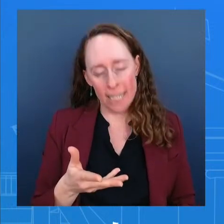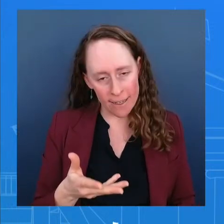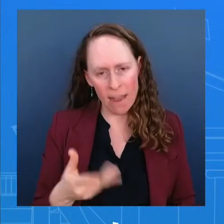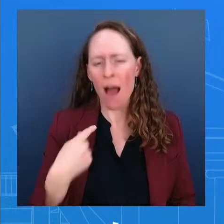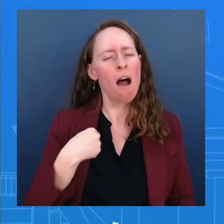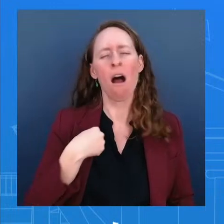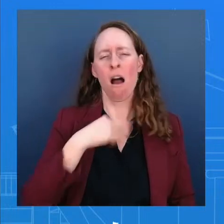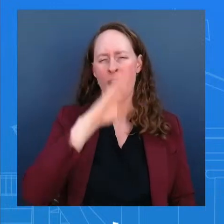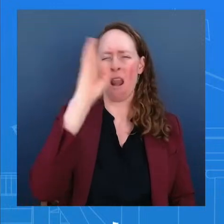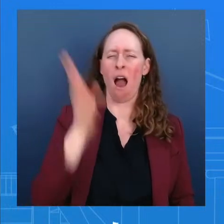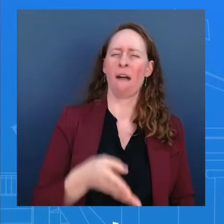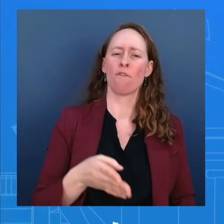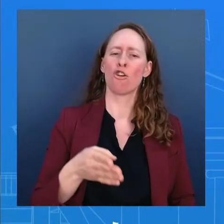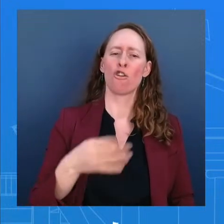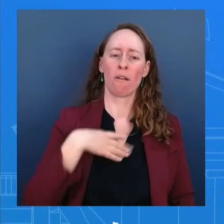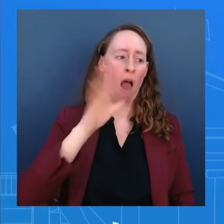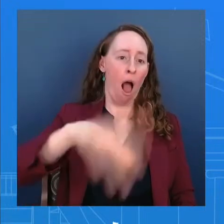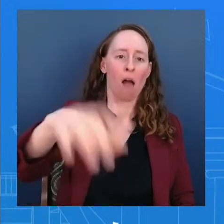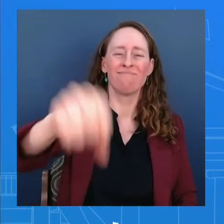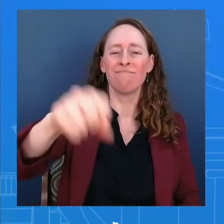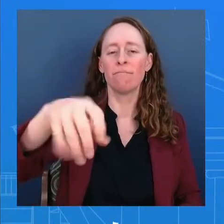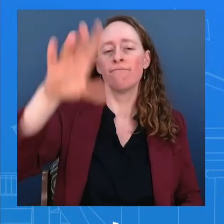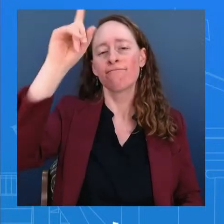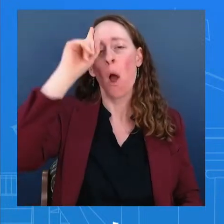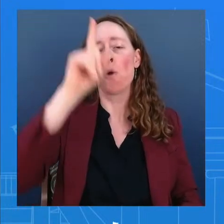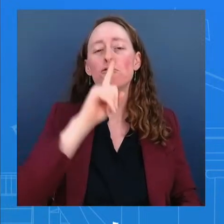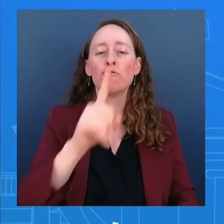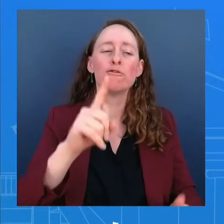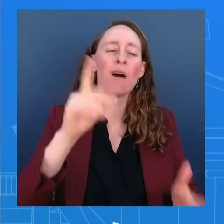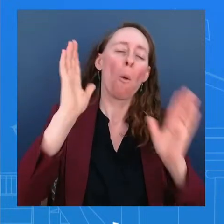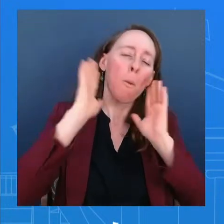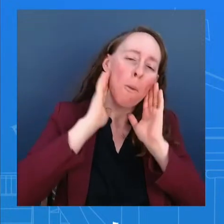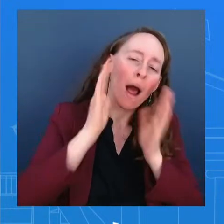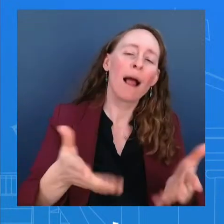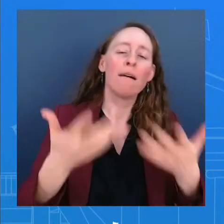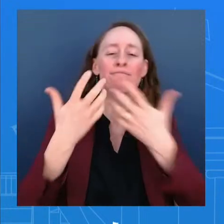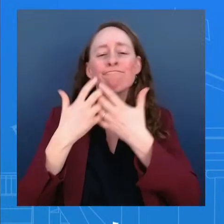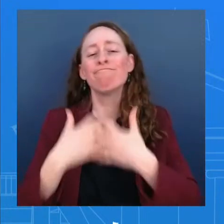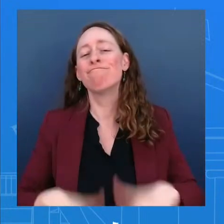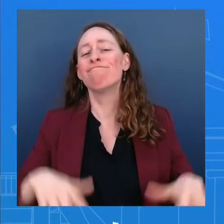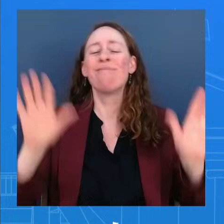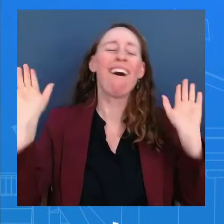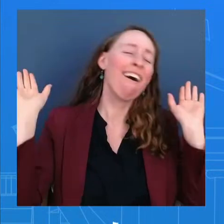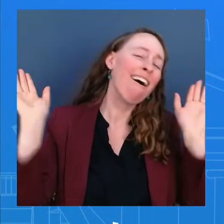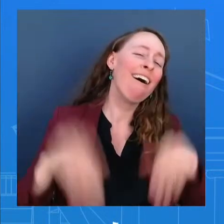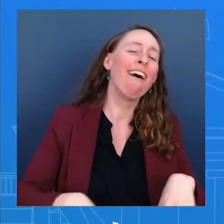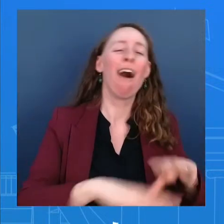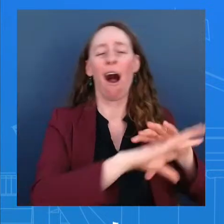about a hostage deal in quite some time, and that’s because we haven’t been in the position that I find -- I think we are in today.